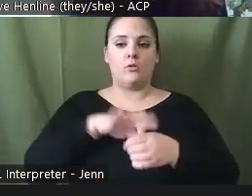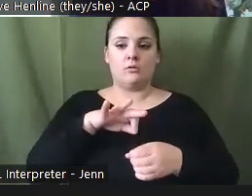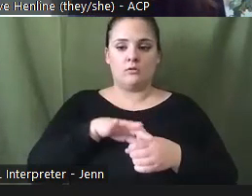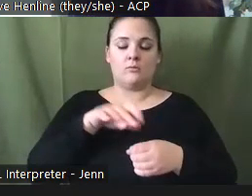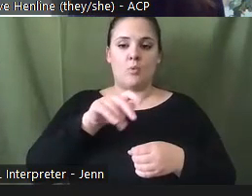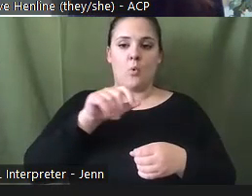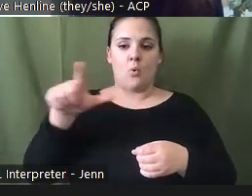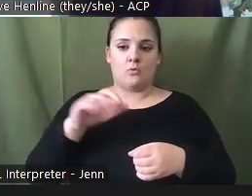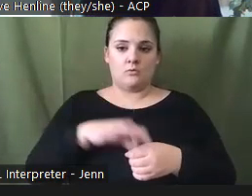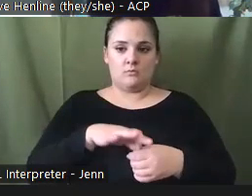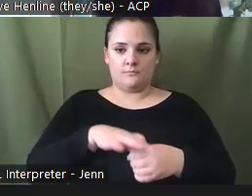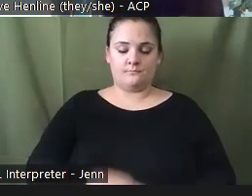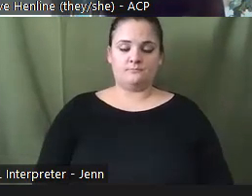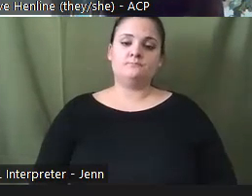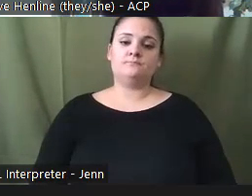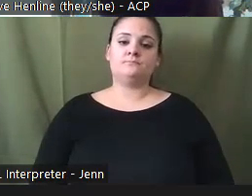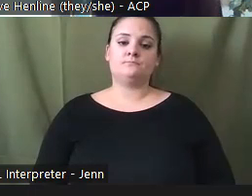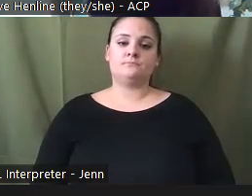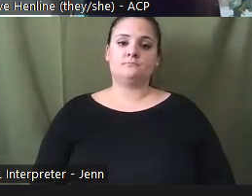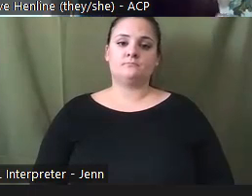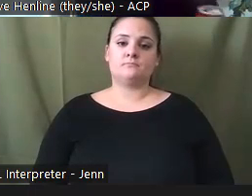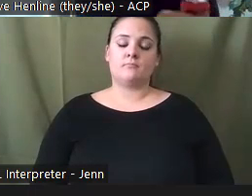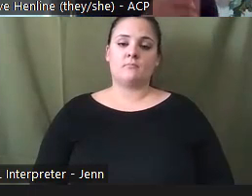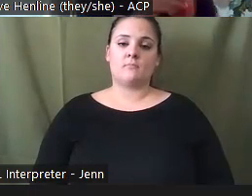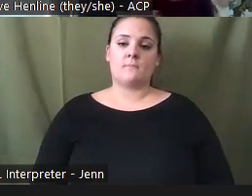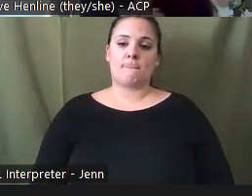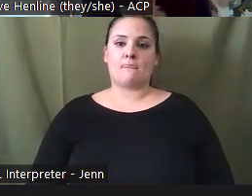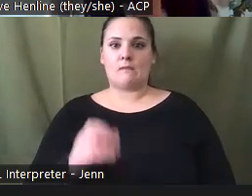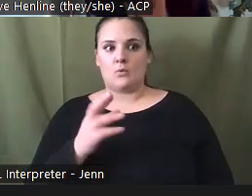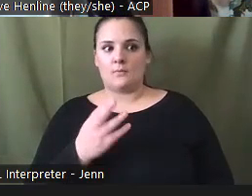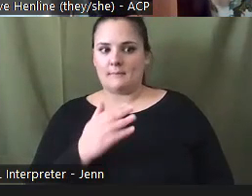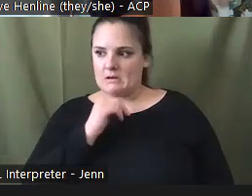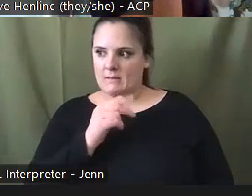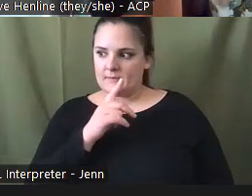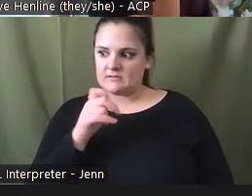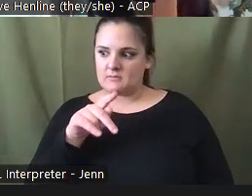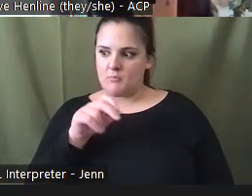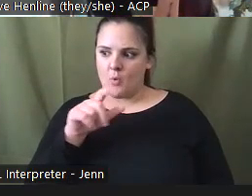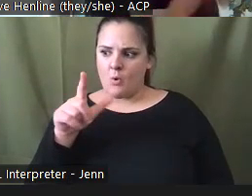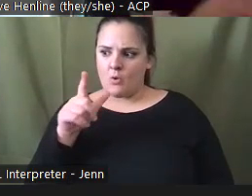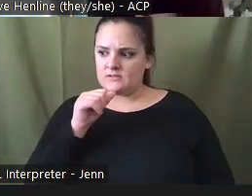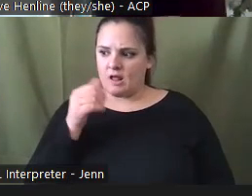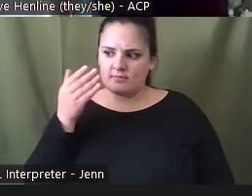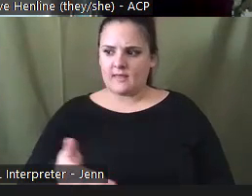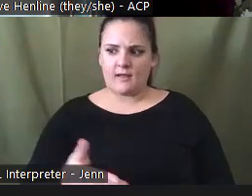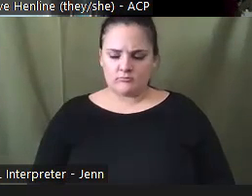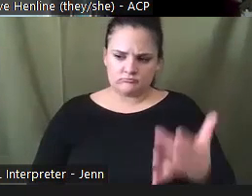Well or I'm not, because for some reason the poll is deciding not to work today.